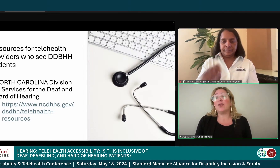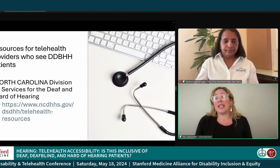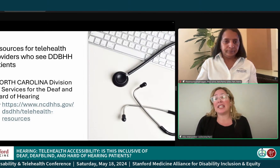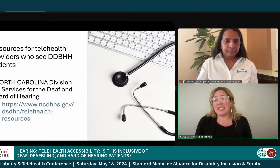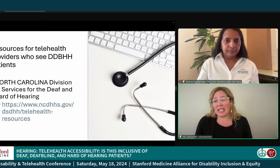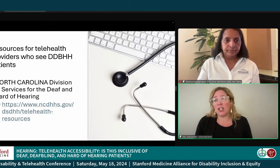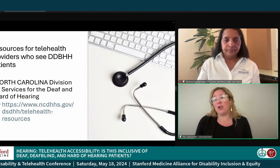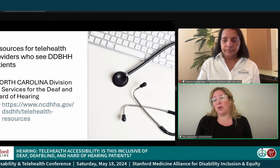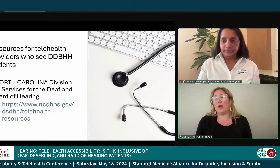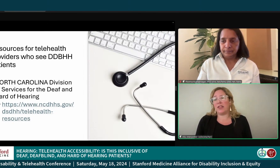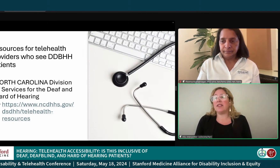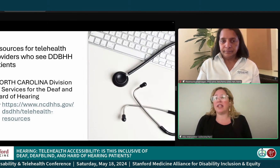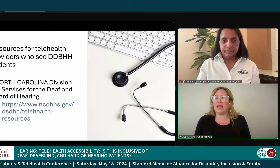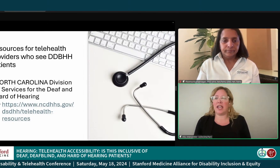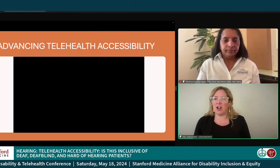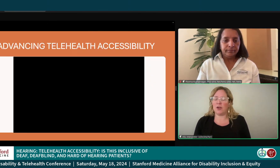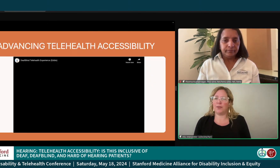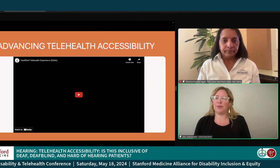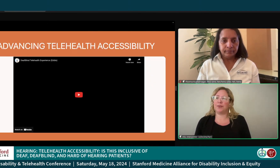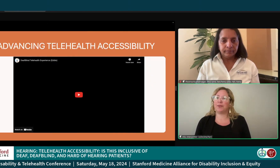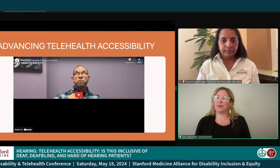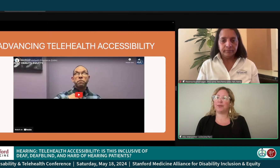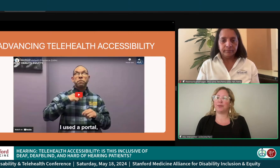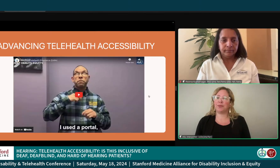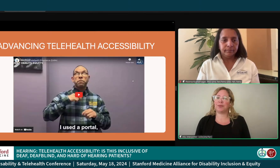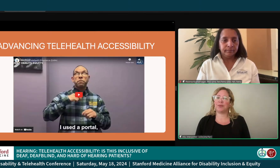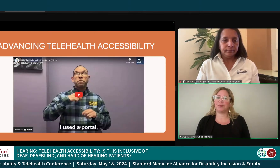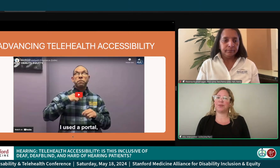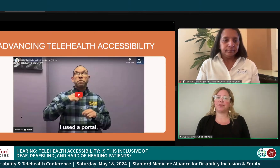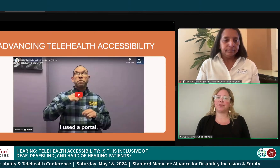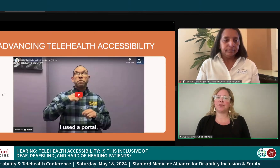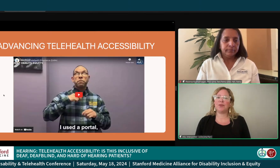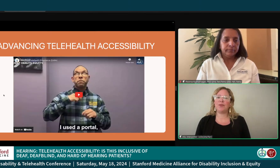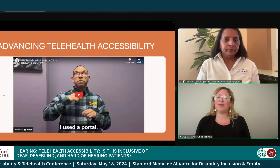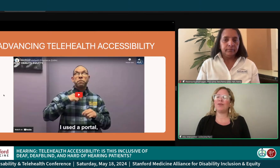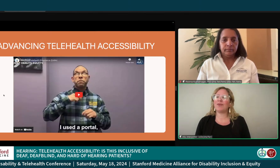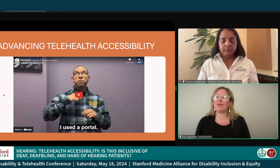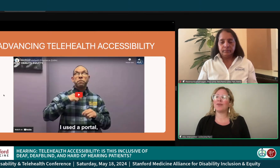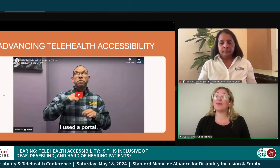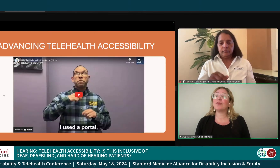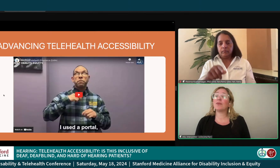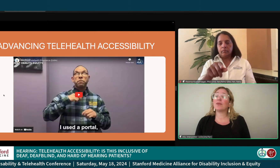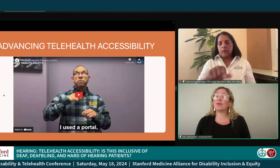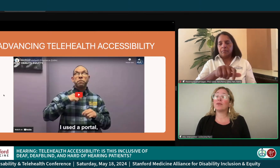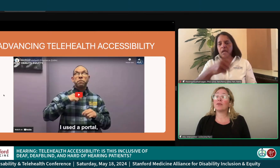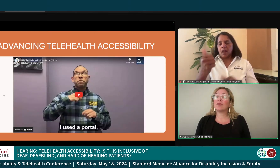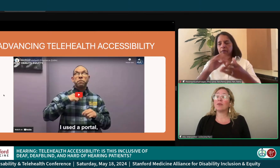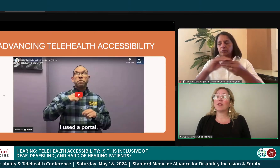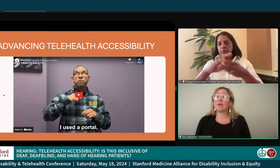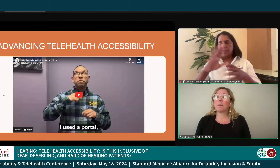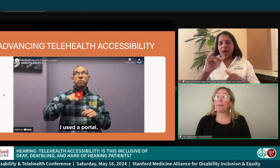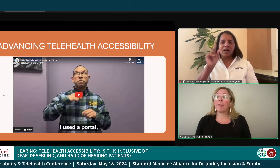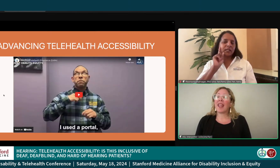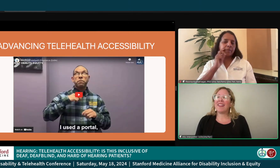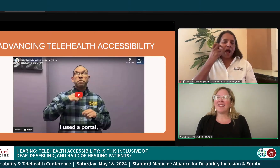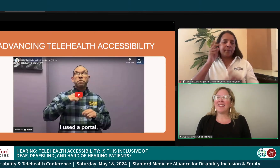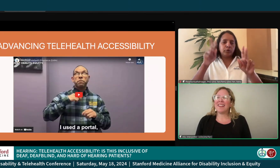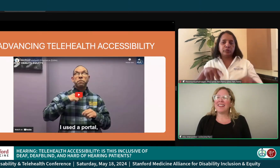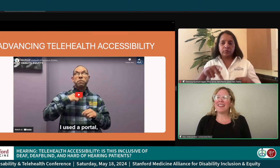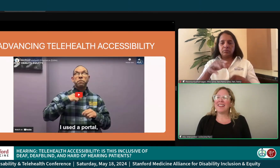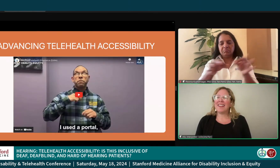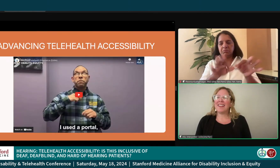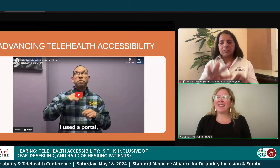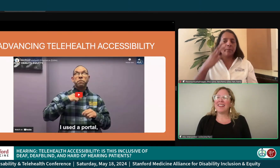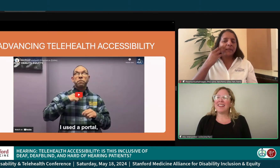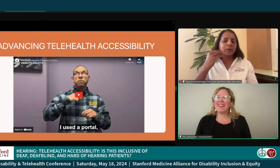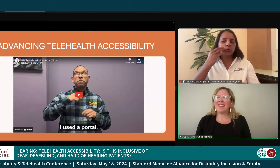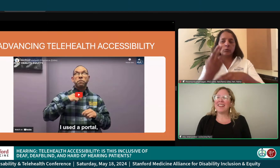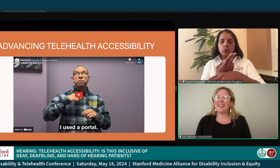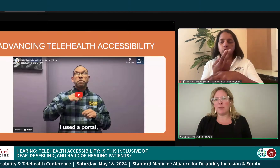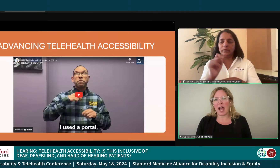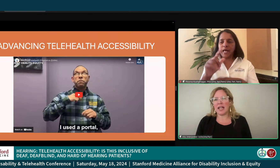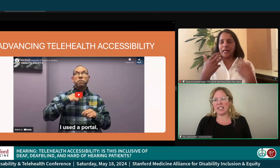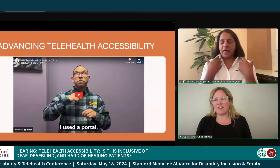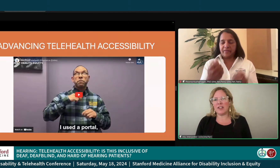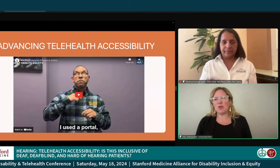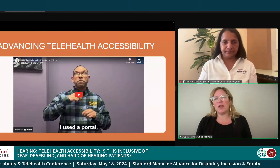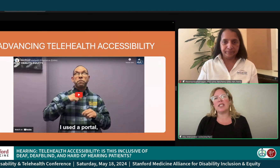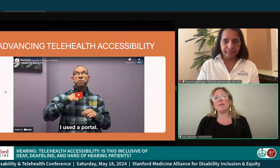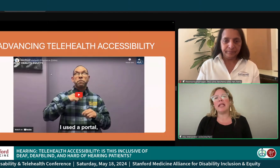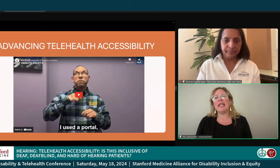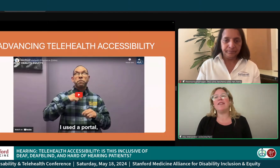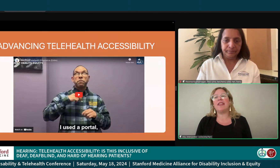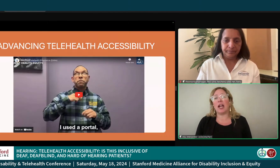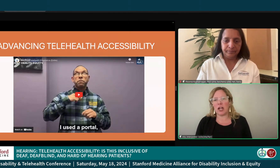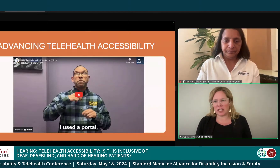you can continue with the care. This is another story from a deaf blind individual explaining